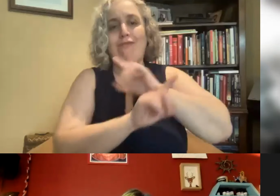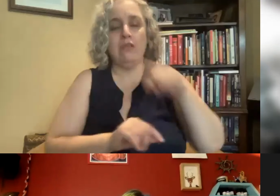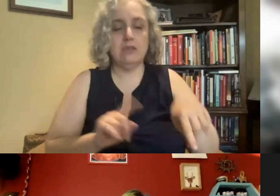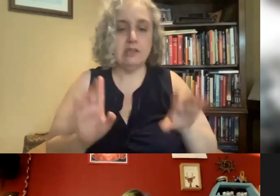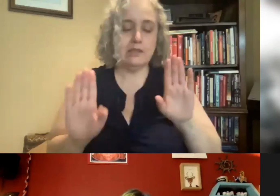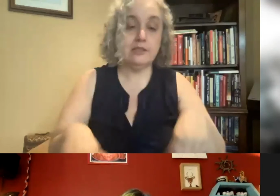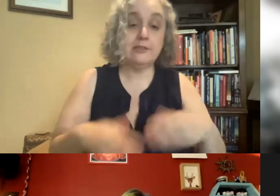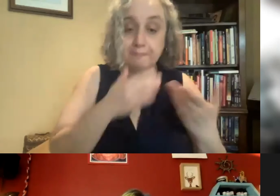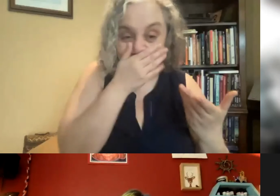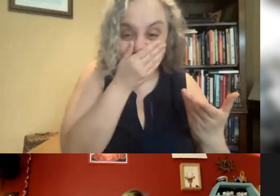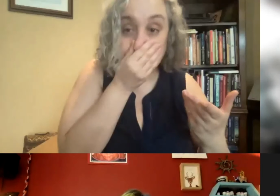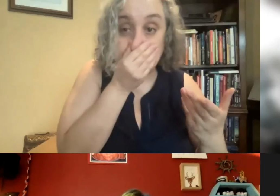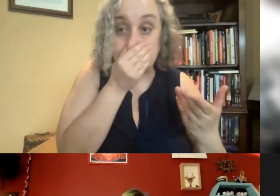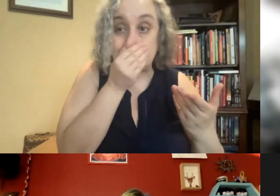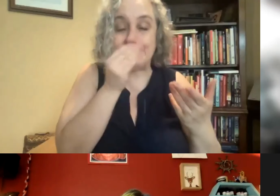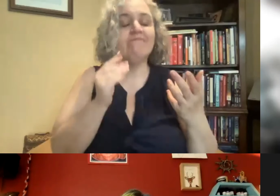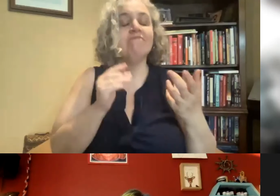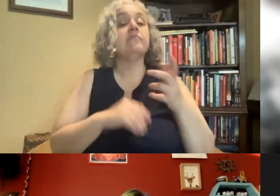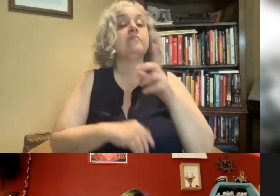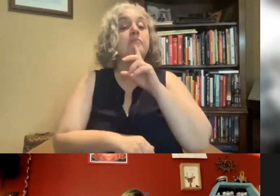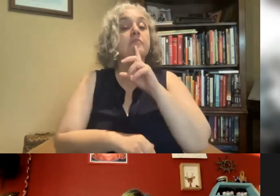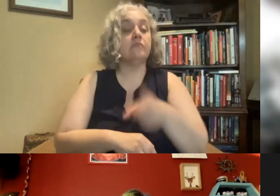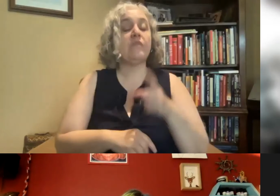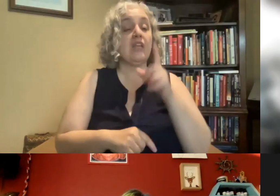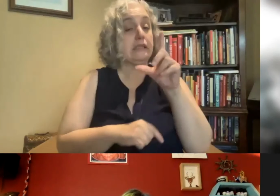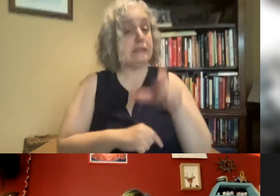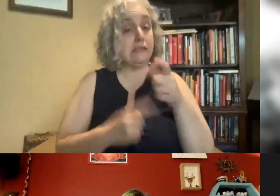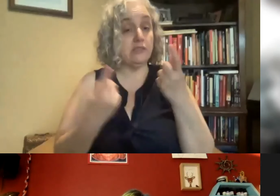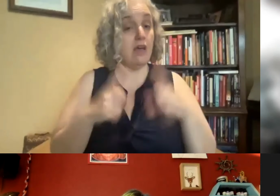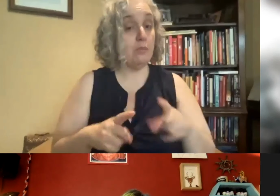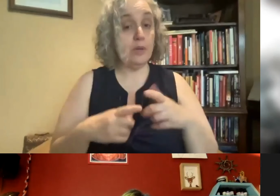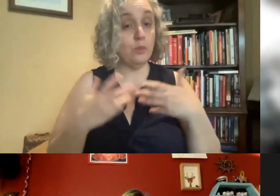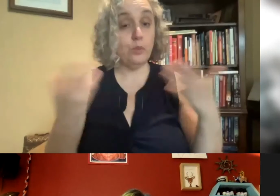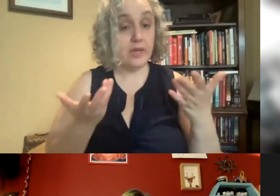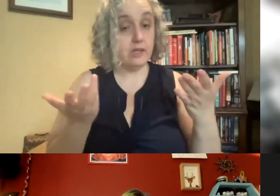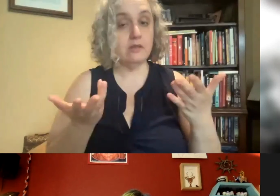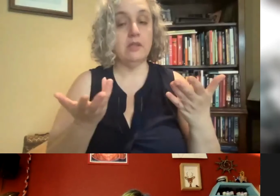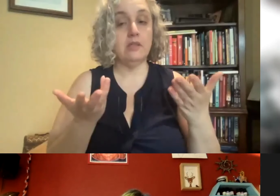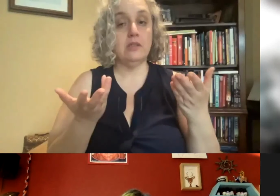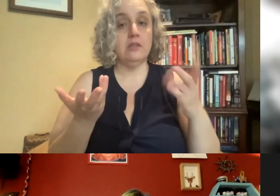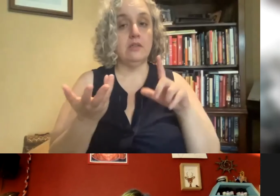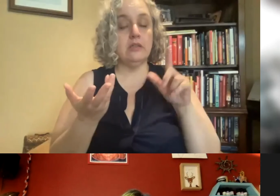I think what needs to happen in general is we need to learn